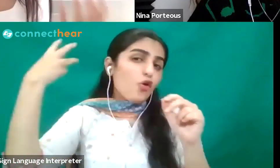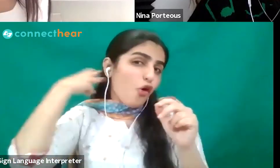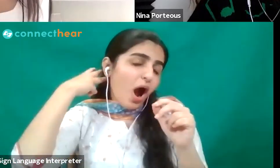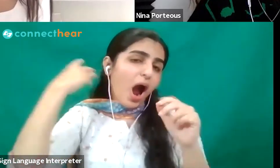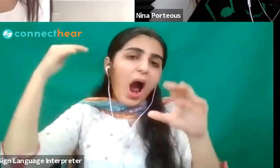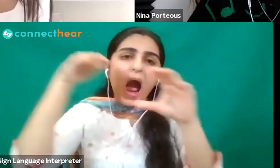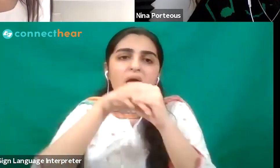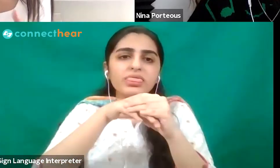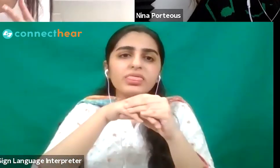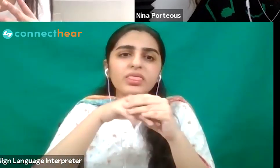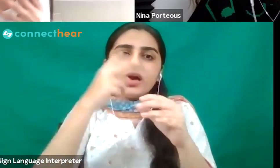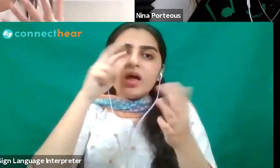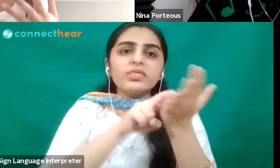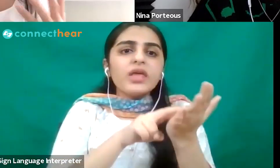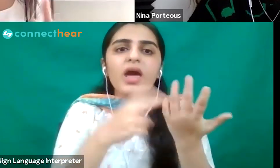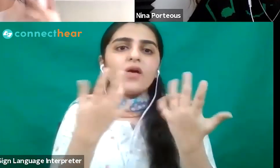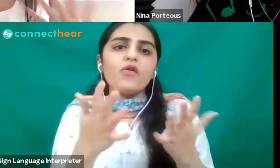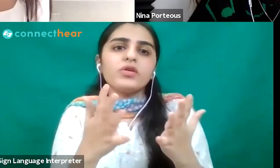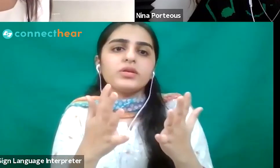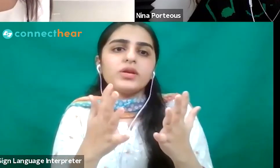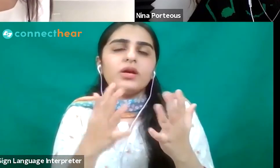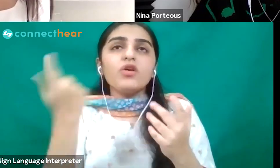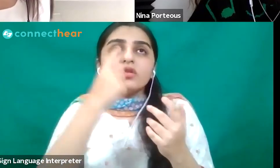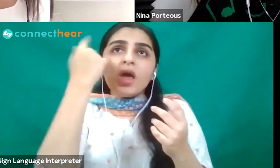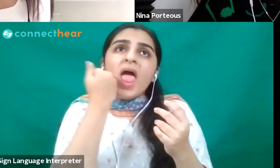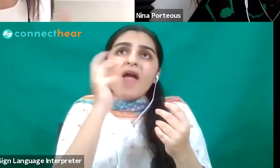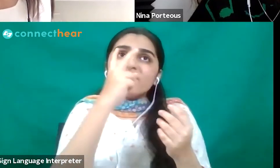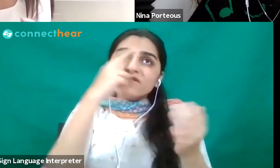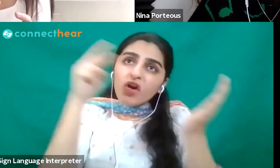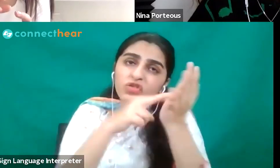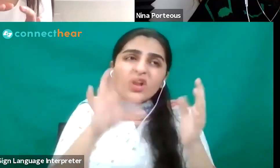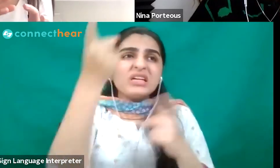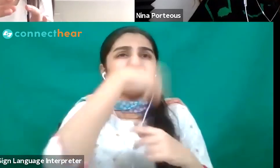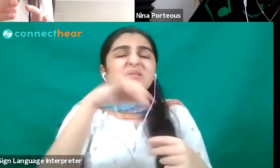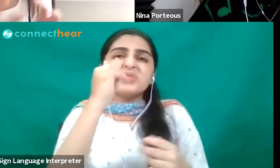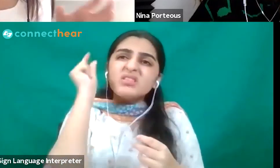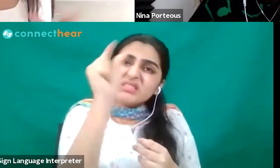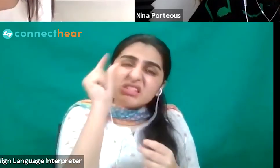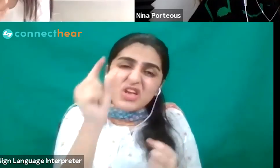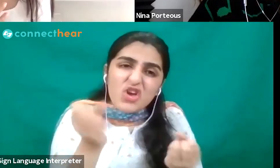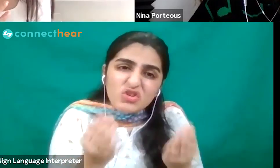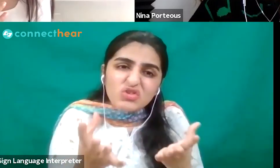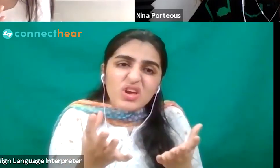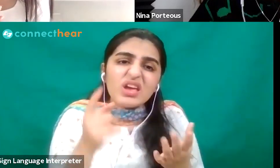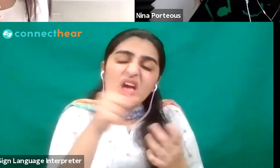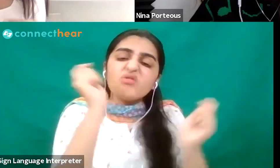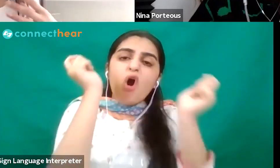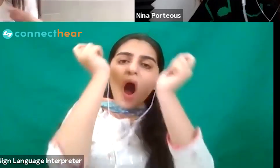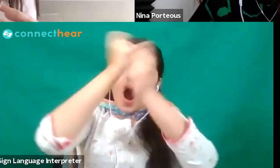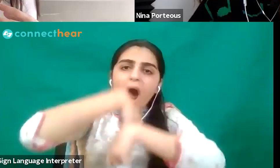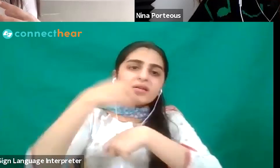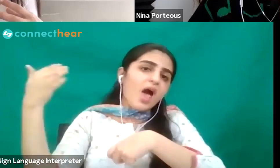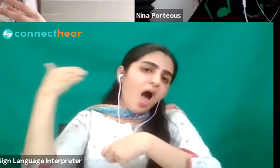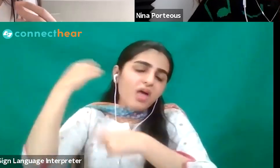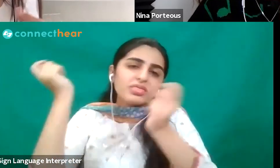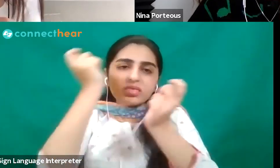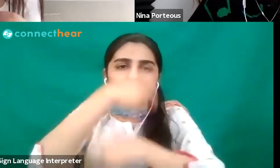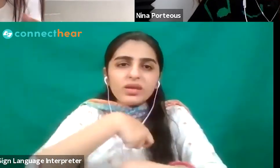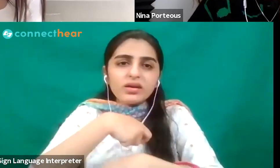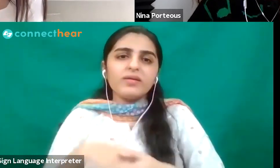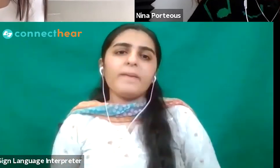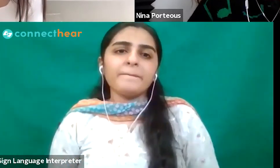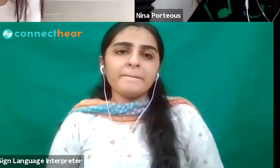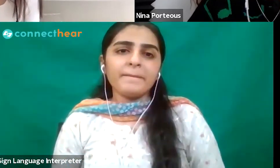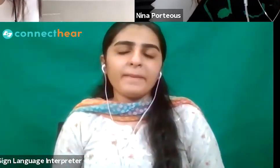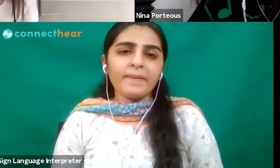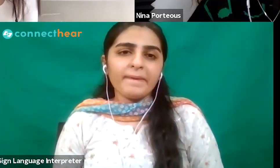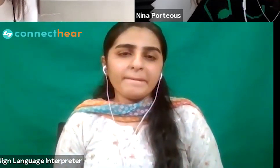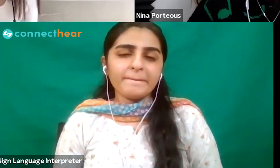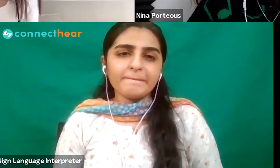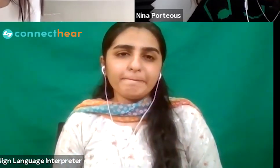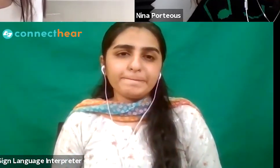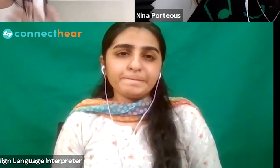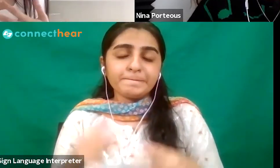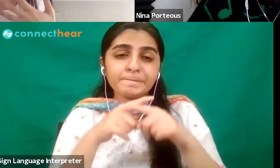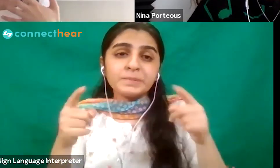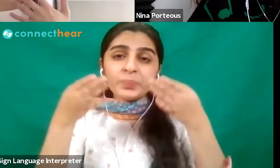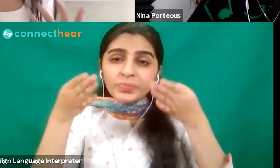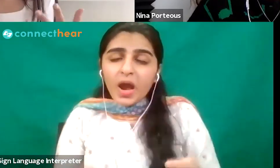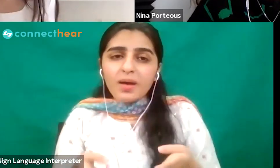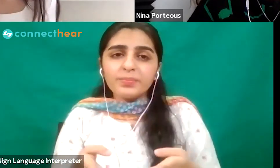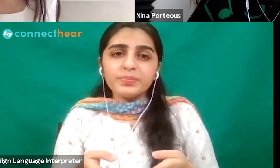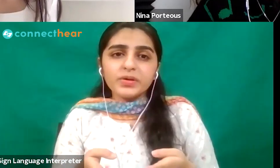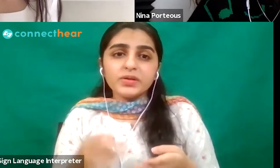I'm issue, bullying is not because of you, and that you're making yourself a target it's more to do with the other person that they just want to their board and they've got issues and expand can't take it out and someone.